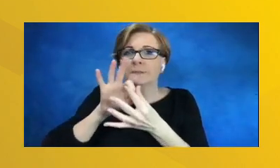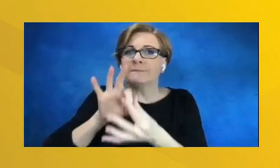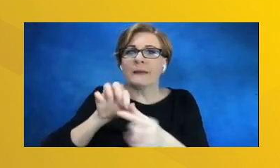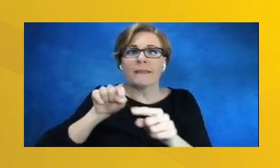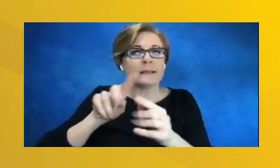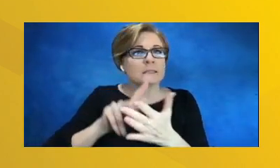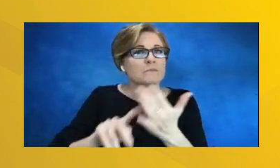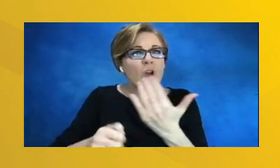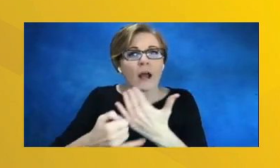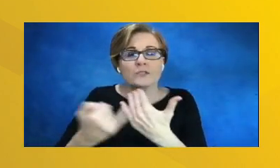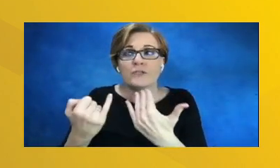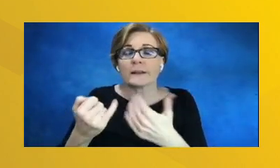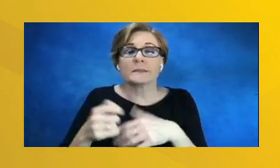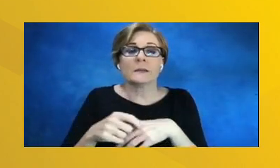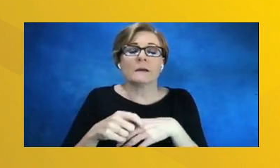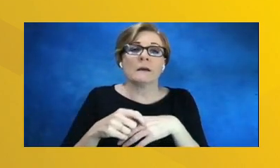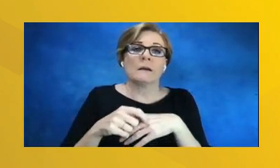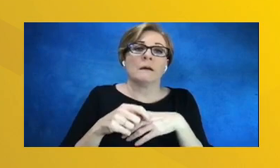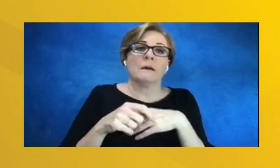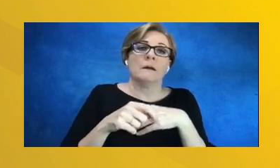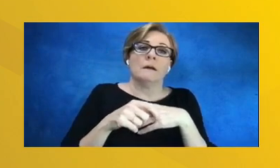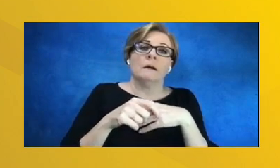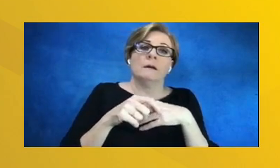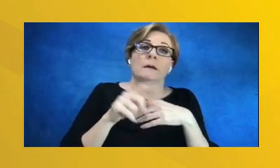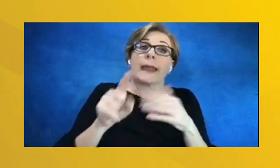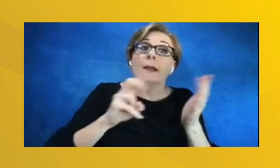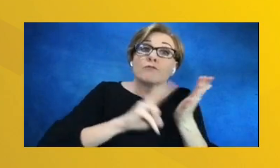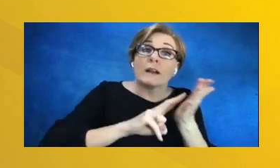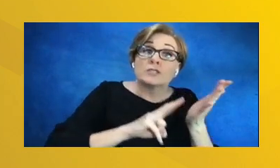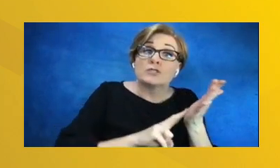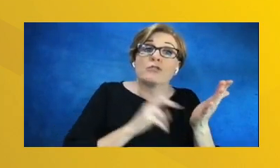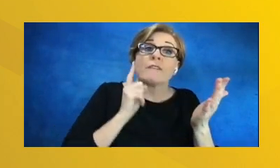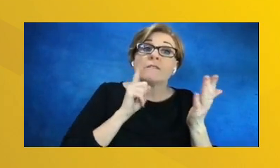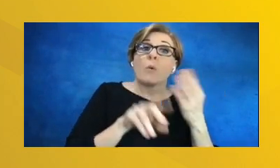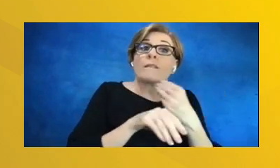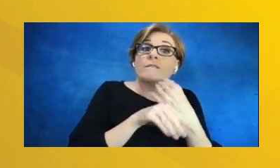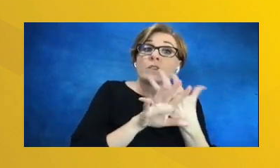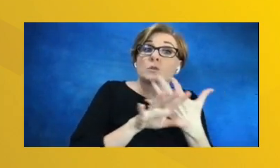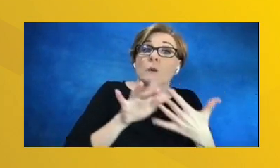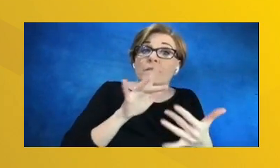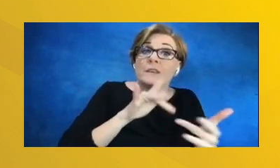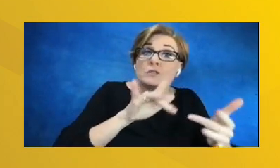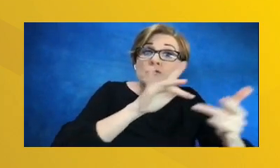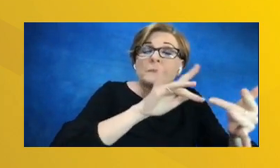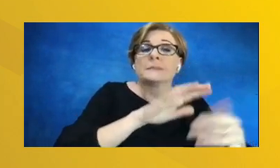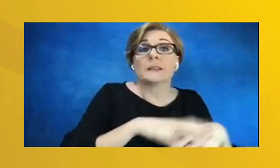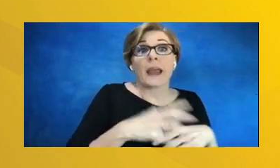You can see the short bite videos, get the classroom resources, and see the PD.